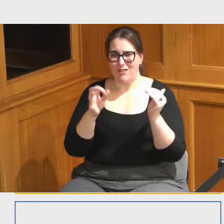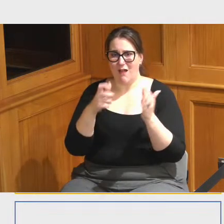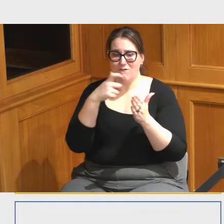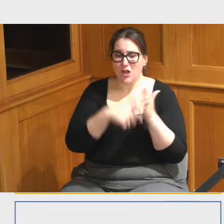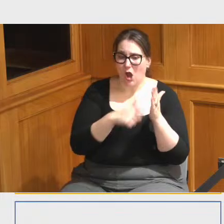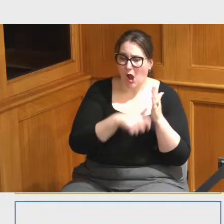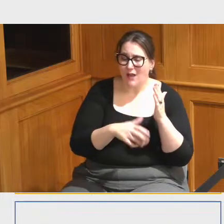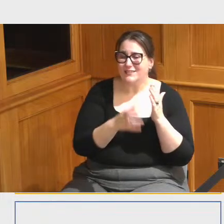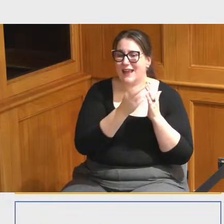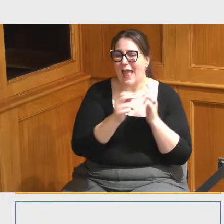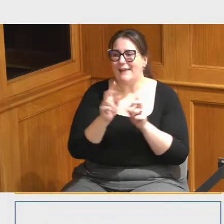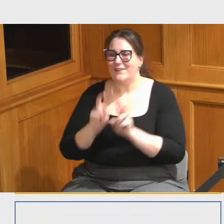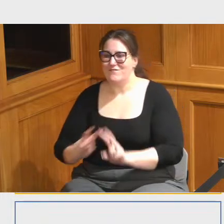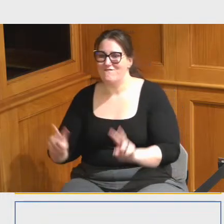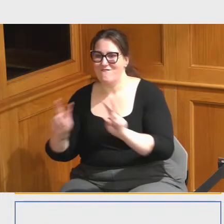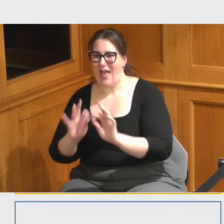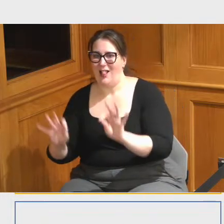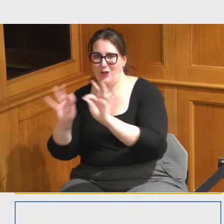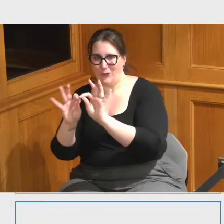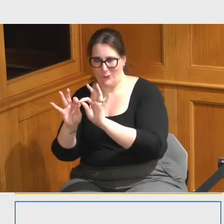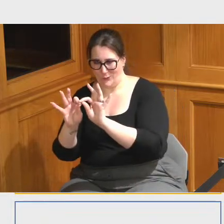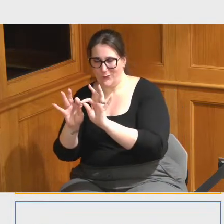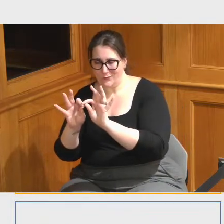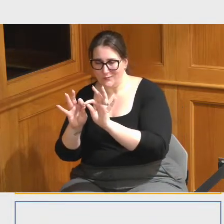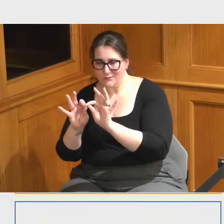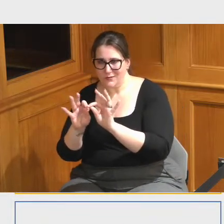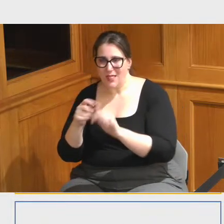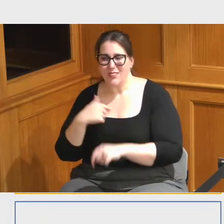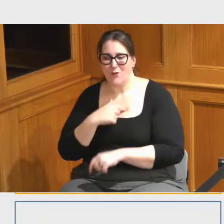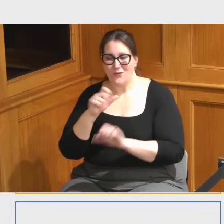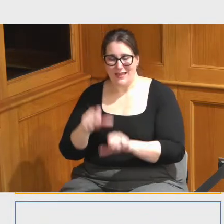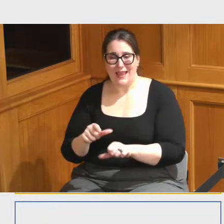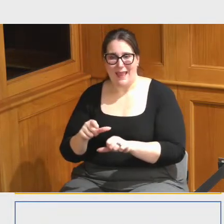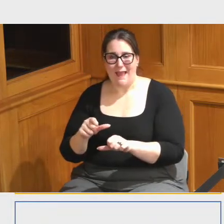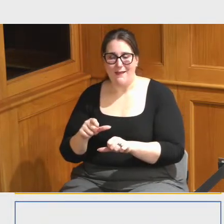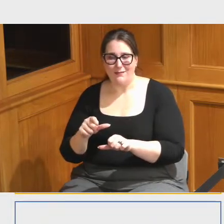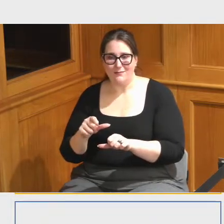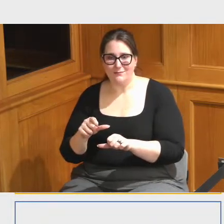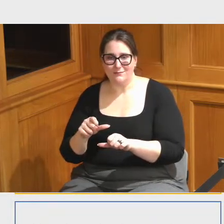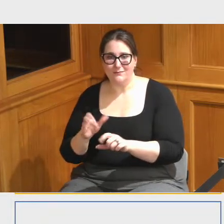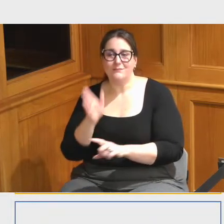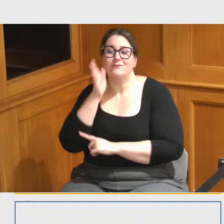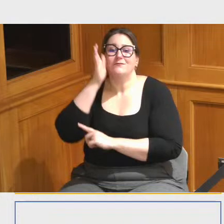the level of value that that can be generated from this project. And so, um, we have those two bars